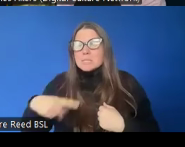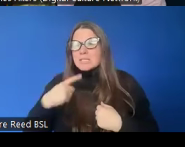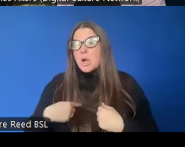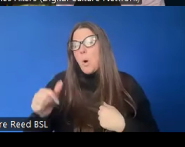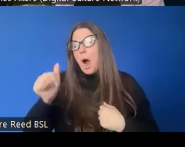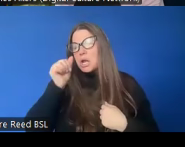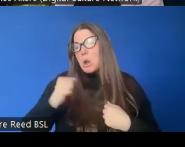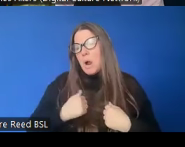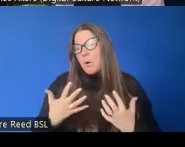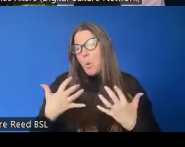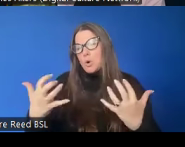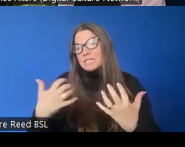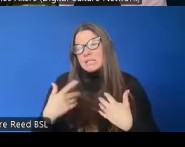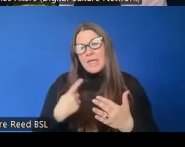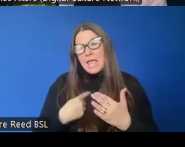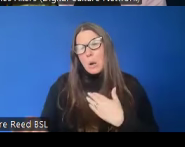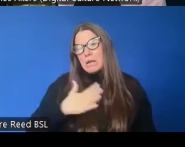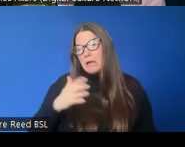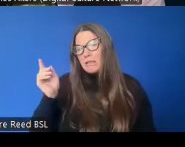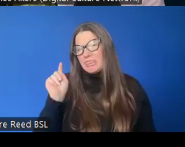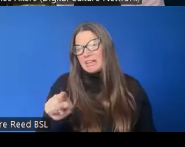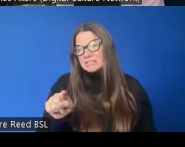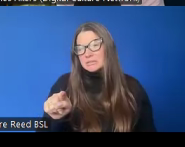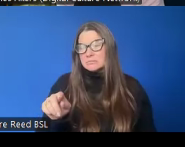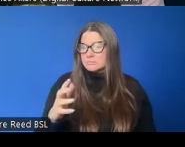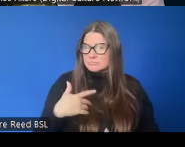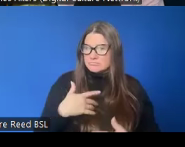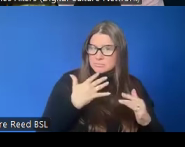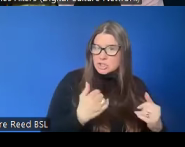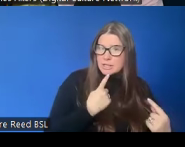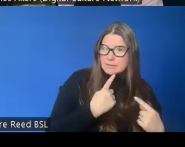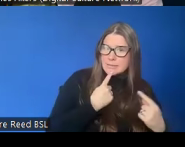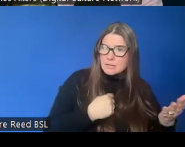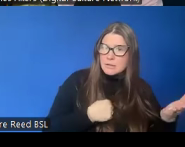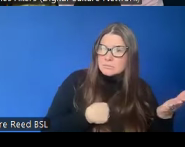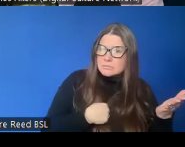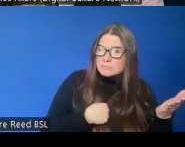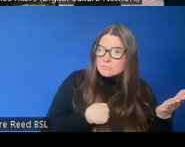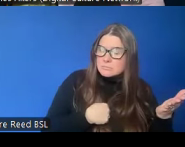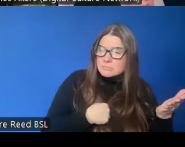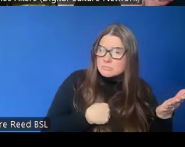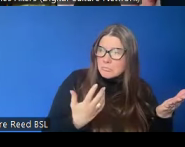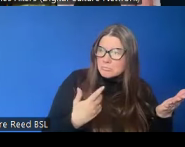use data to test it and see what the results are. We saw earlier on about Google Trends.